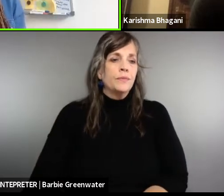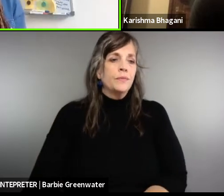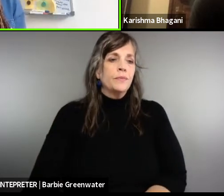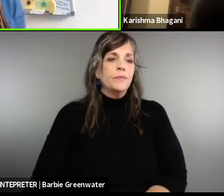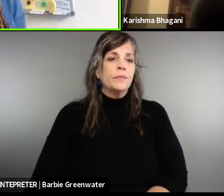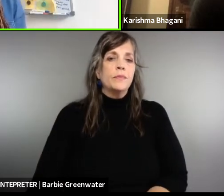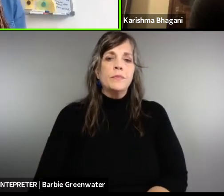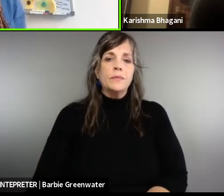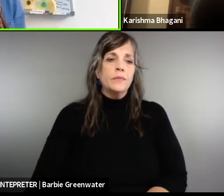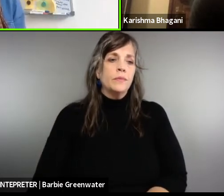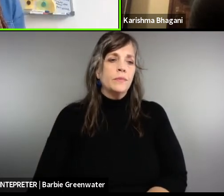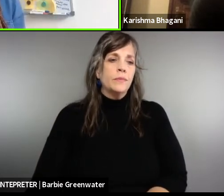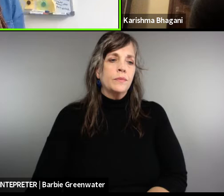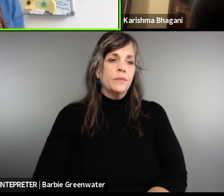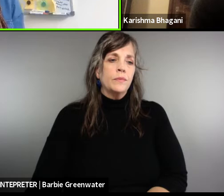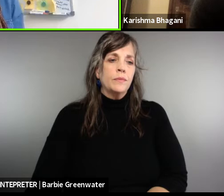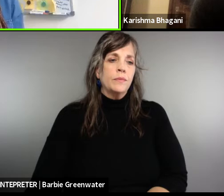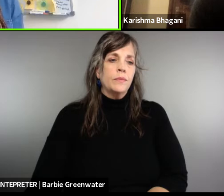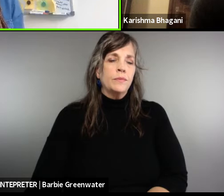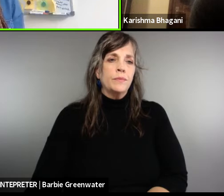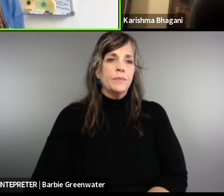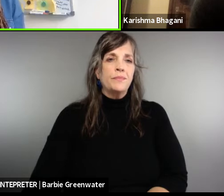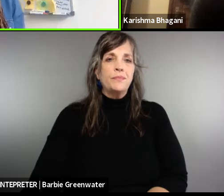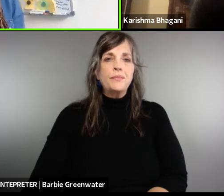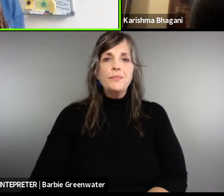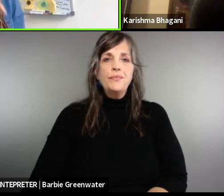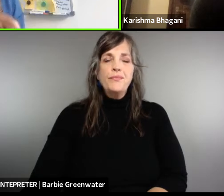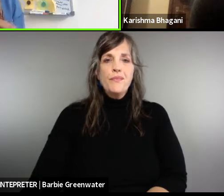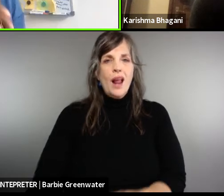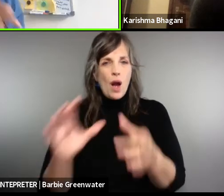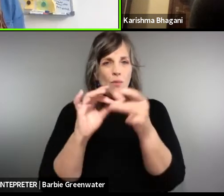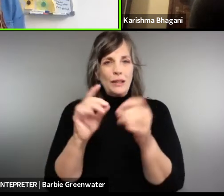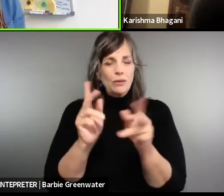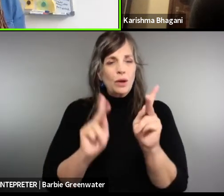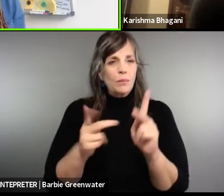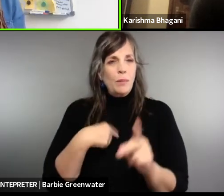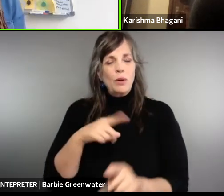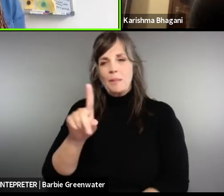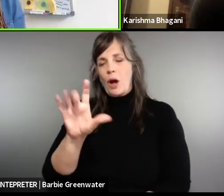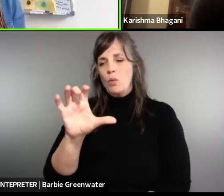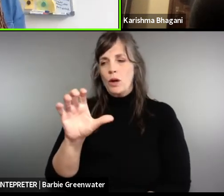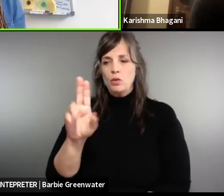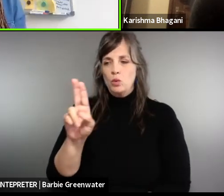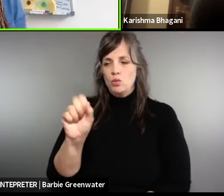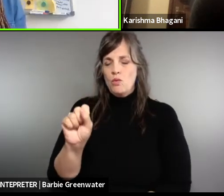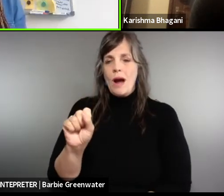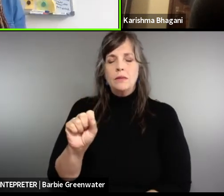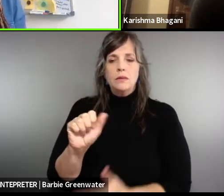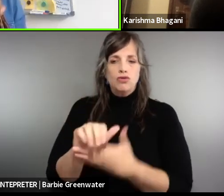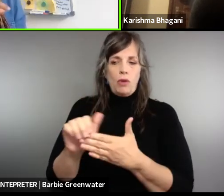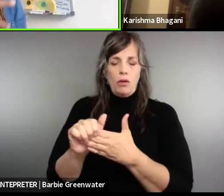I think it's like 100 US dollars to get a venue. So the venue, we'll give you the lighting